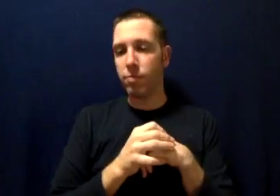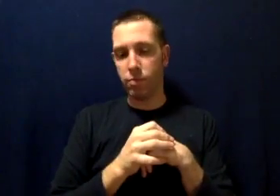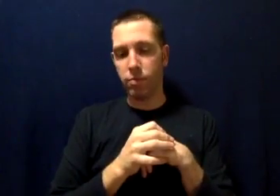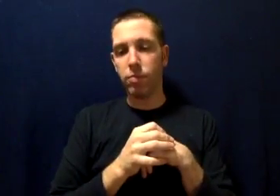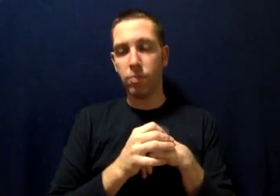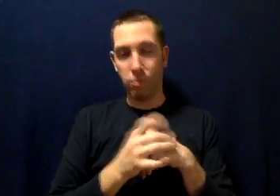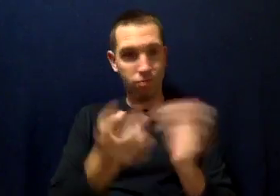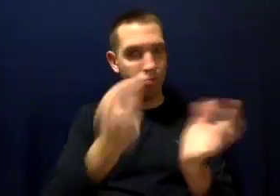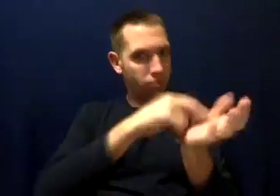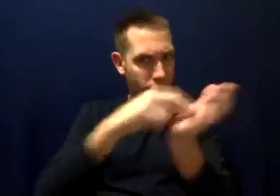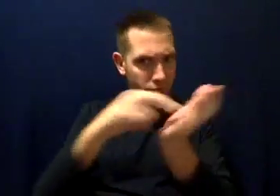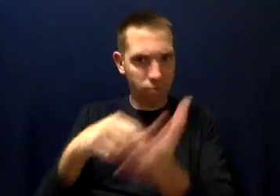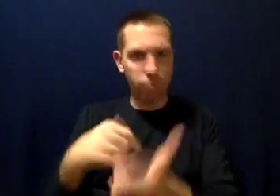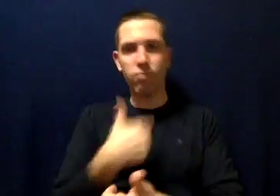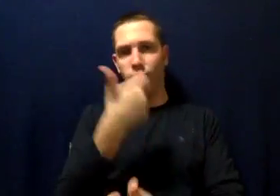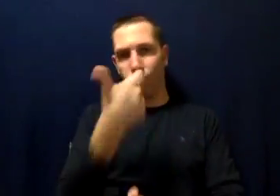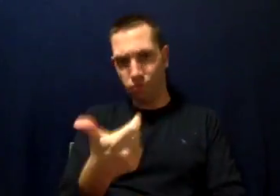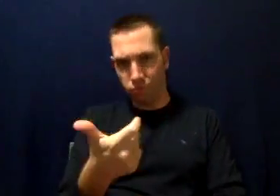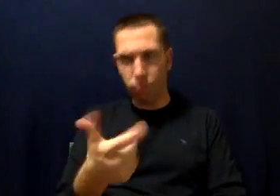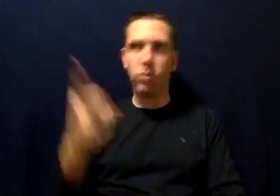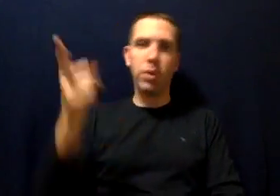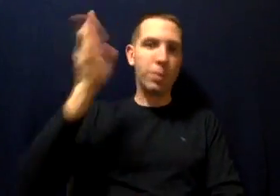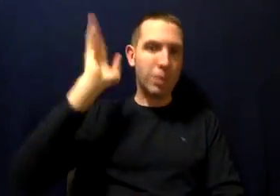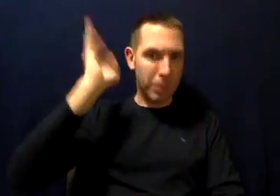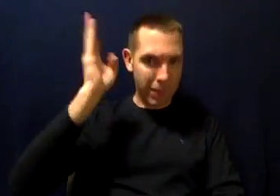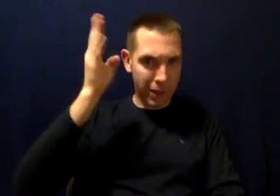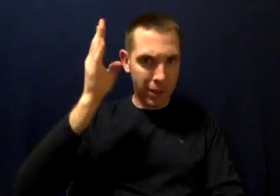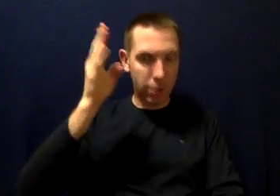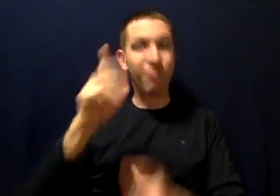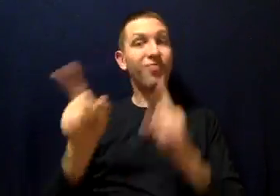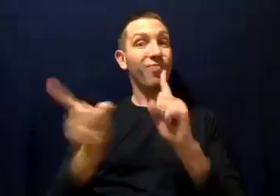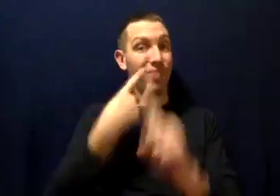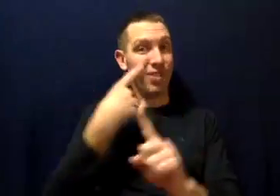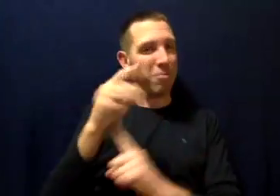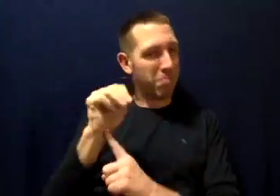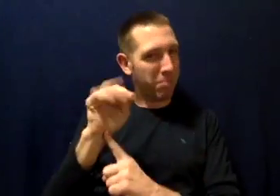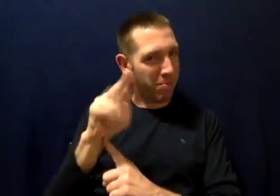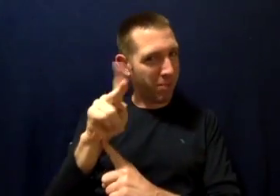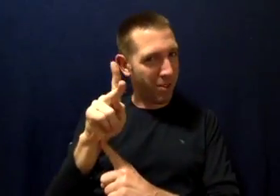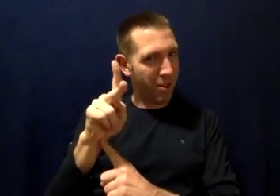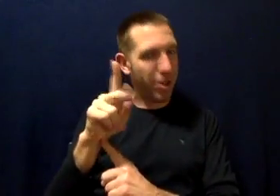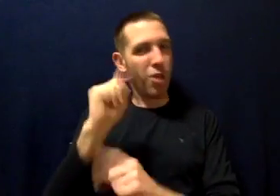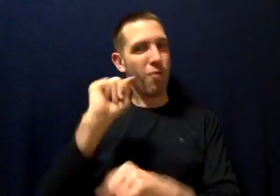There were several presenters. First was Mark (Dunning)